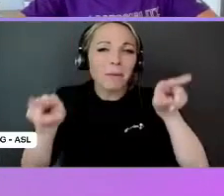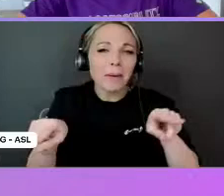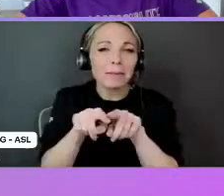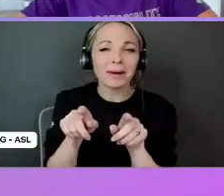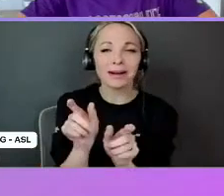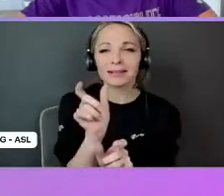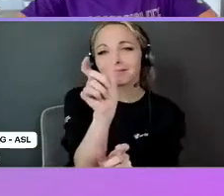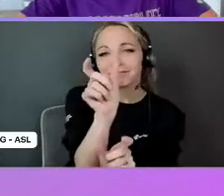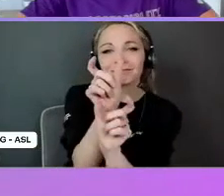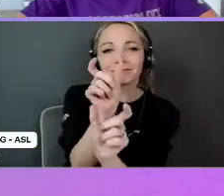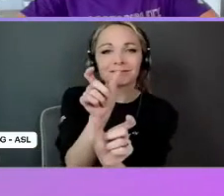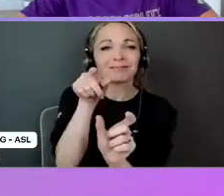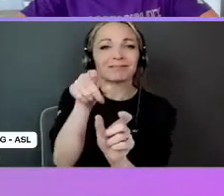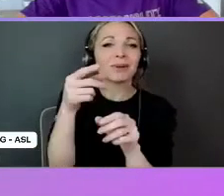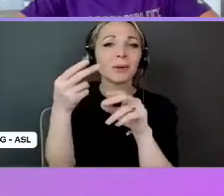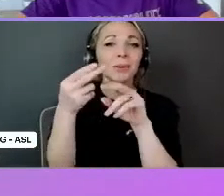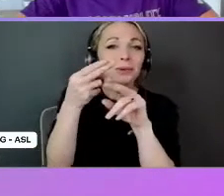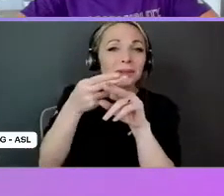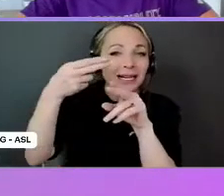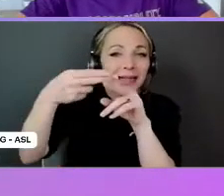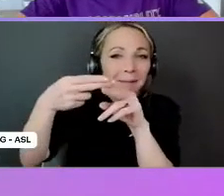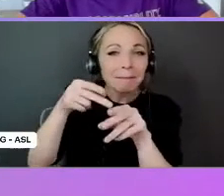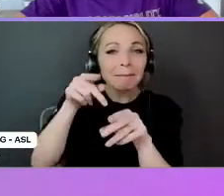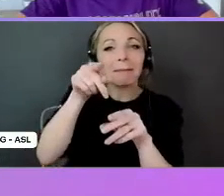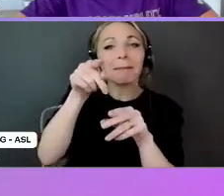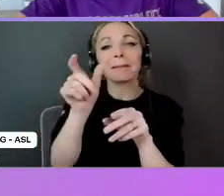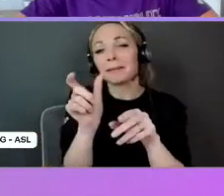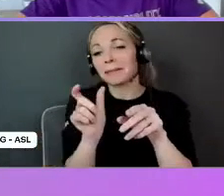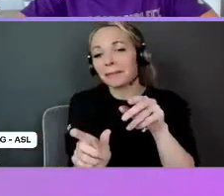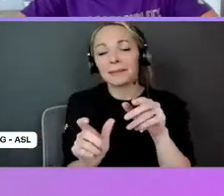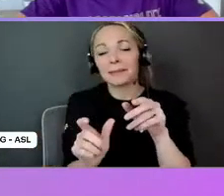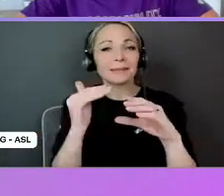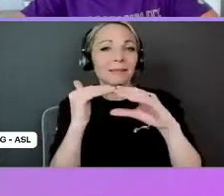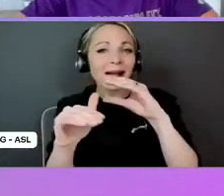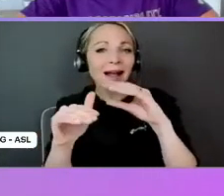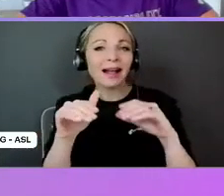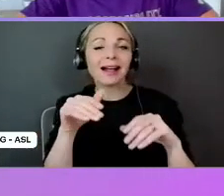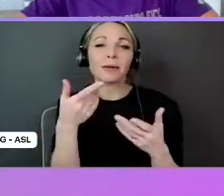I think the context is pretty straightforward period people